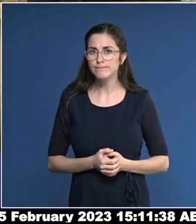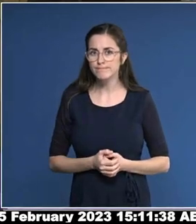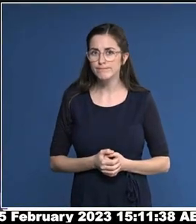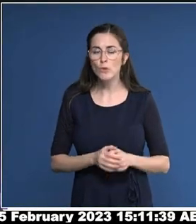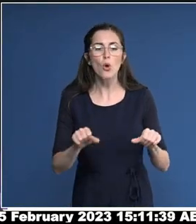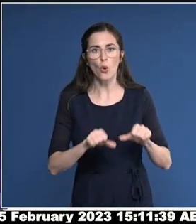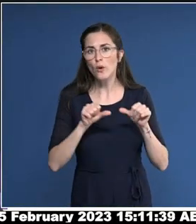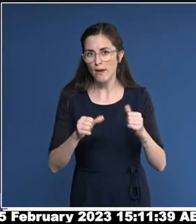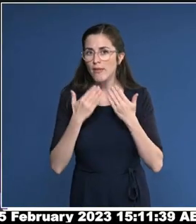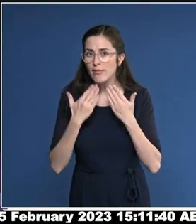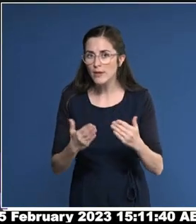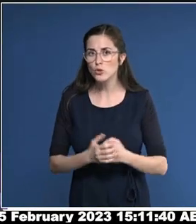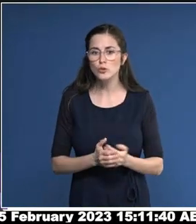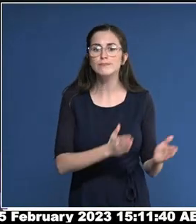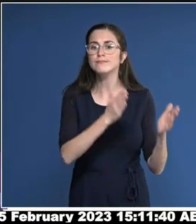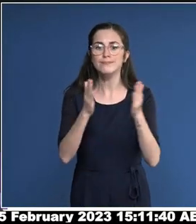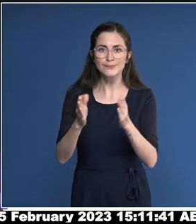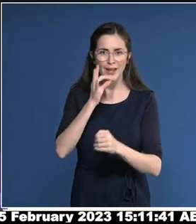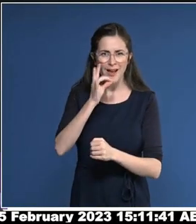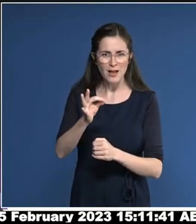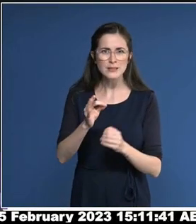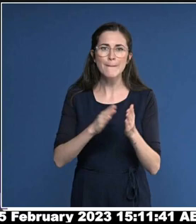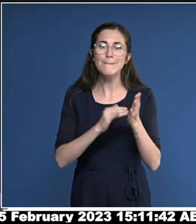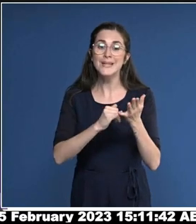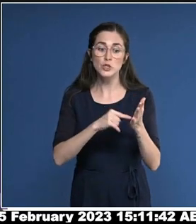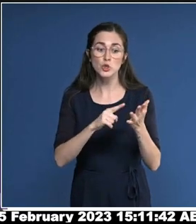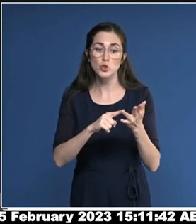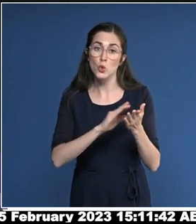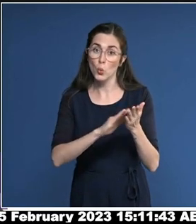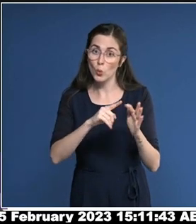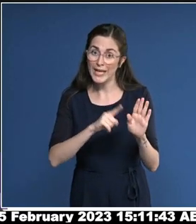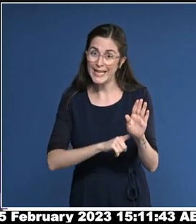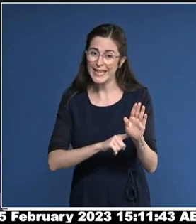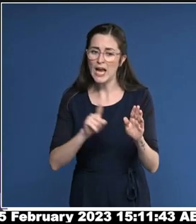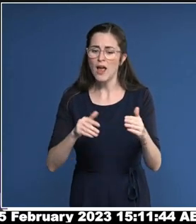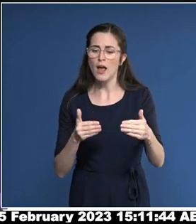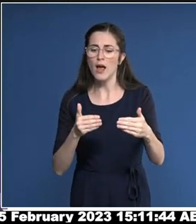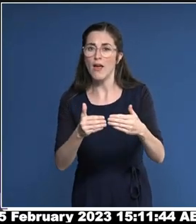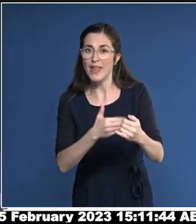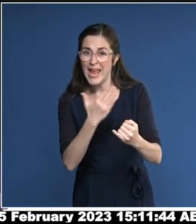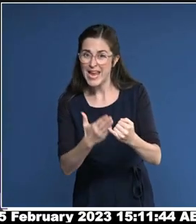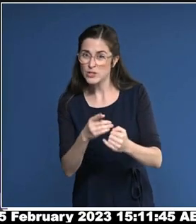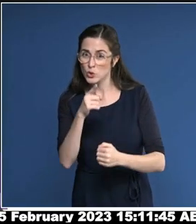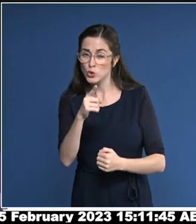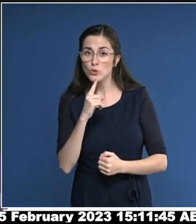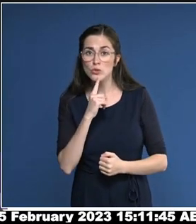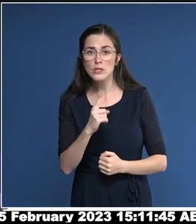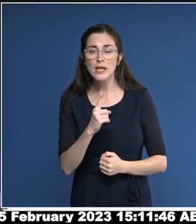Ms Toohey, towards the end, you said that you felt that service providers are becoming